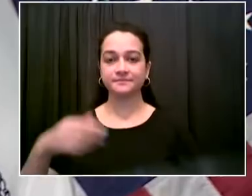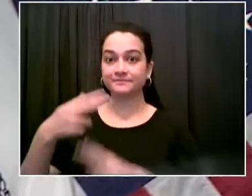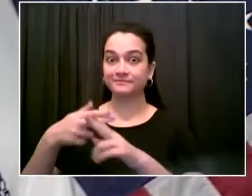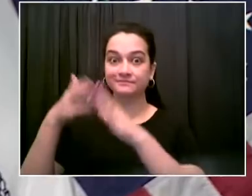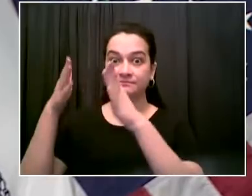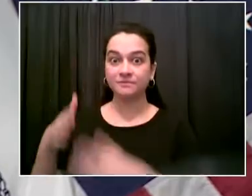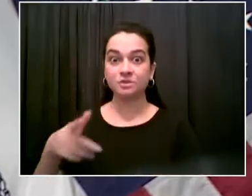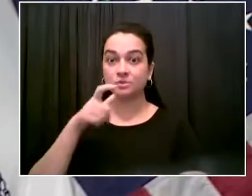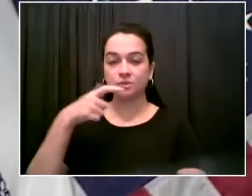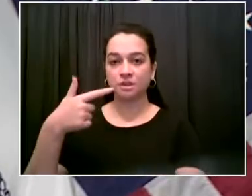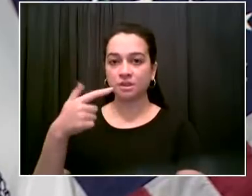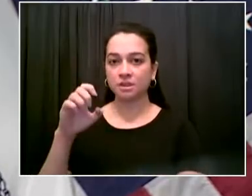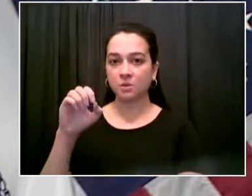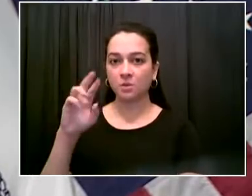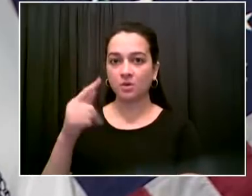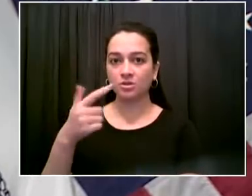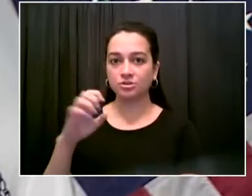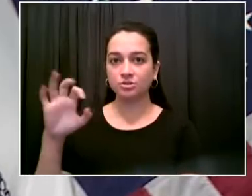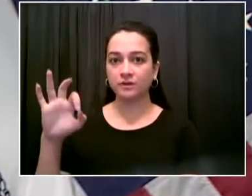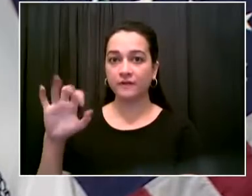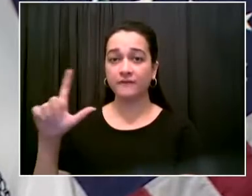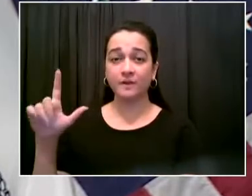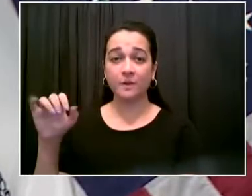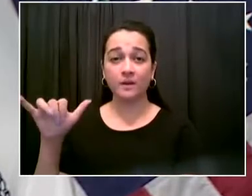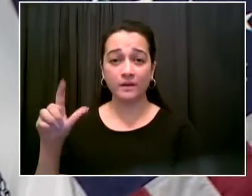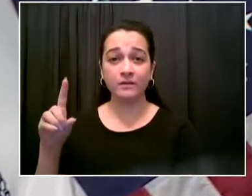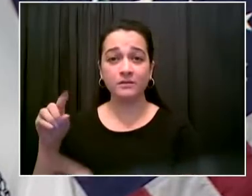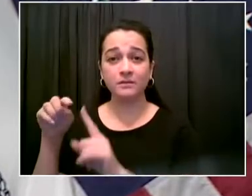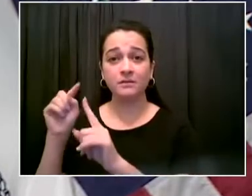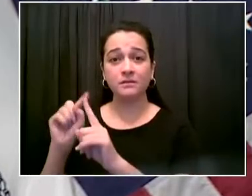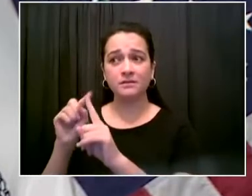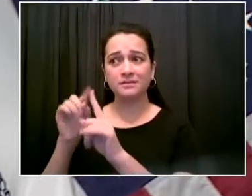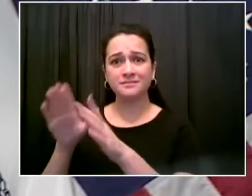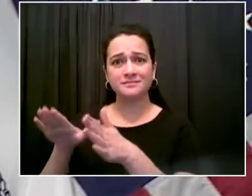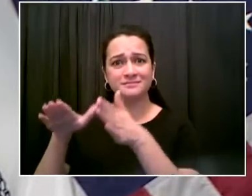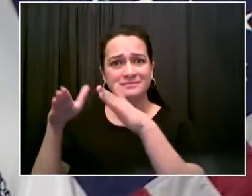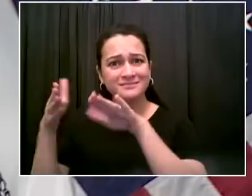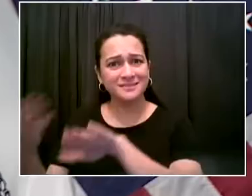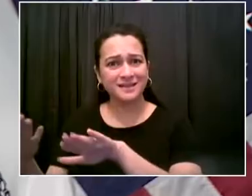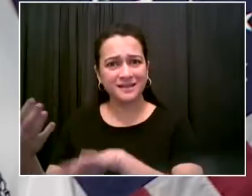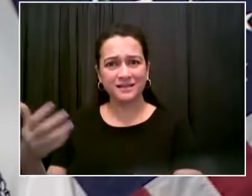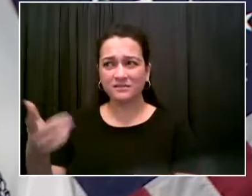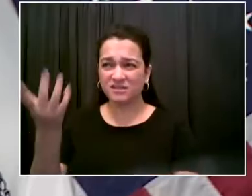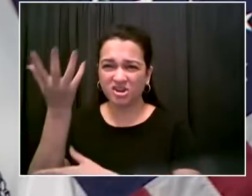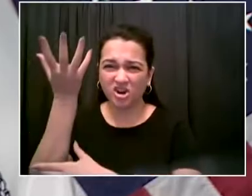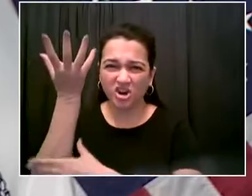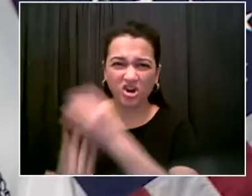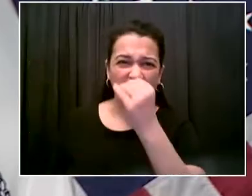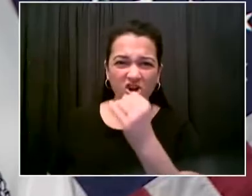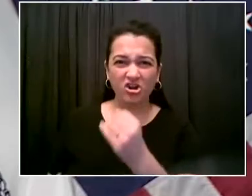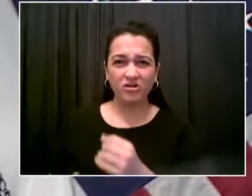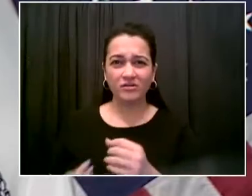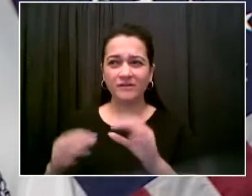US AND PAINED US AND OUTRAGED US. GEORGE FLOYD IS DEAD, HE SHOULD BE ALIVE RIGHT